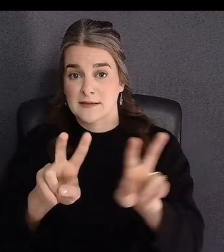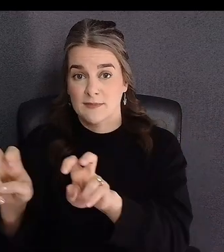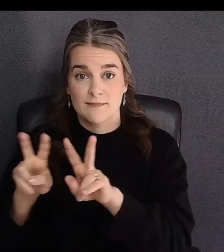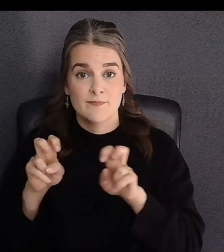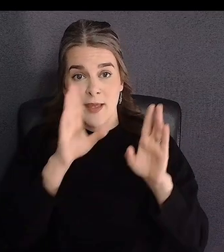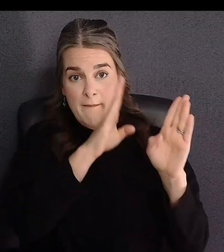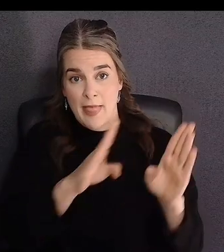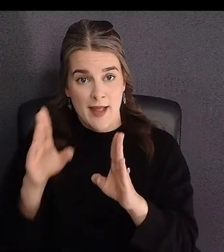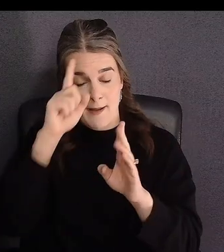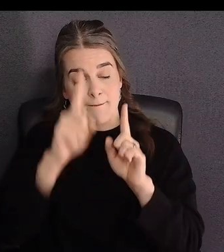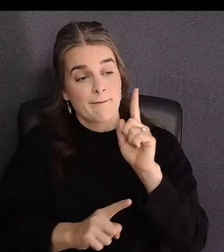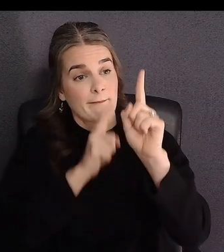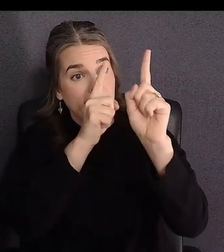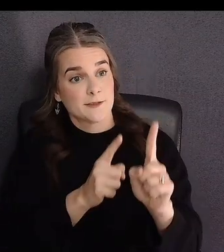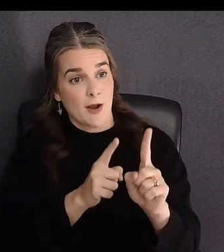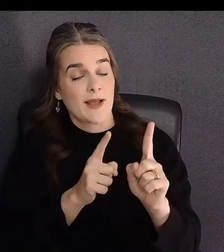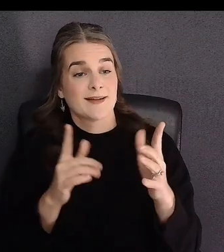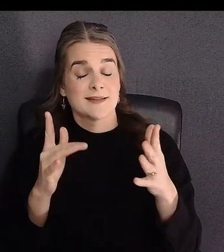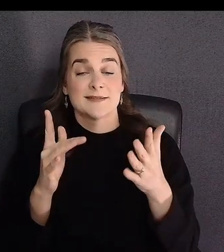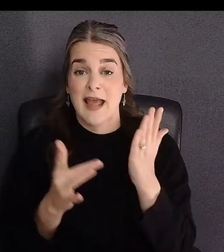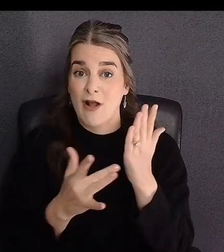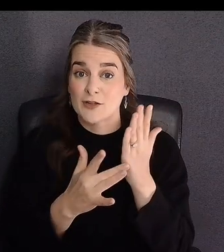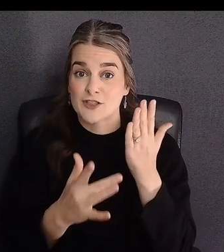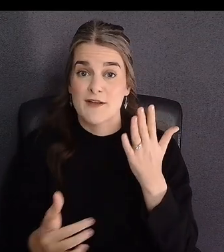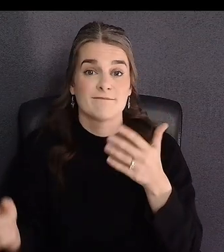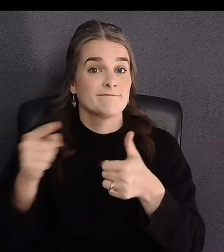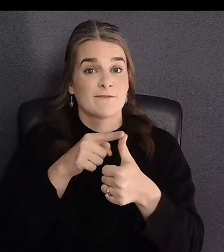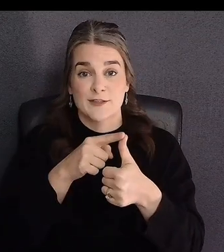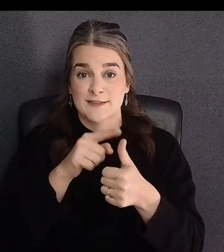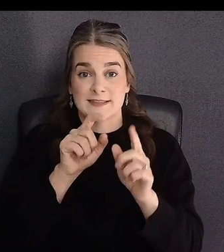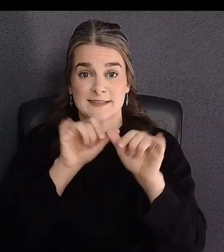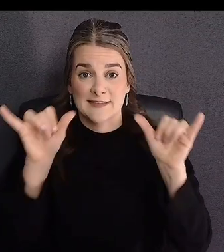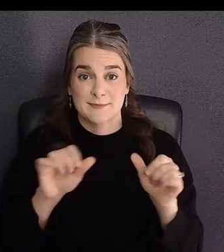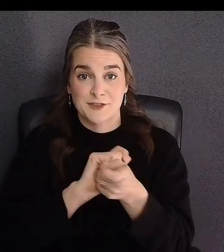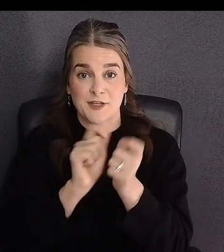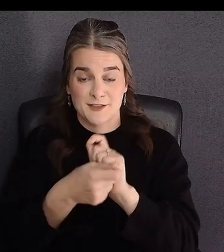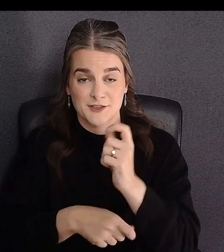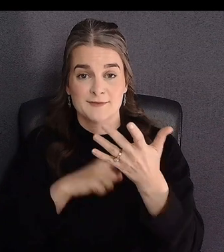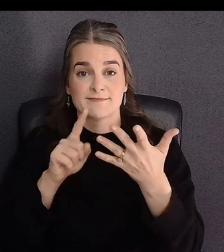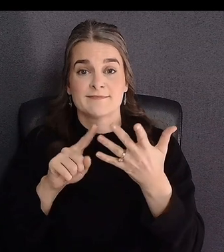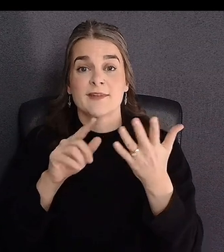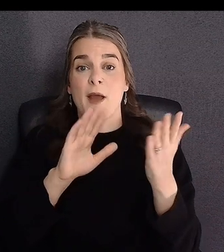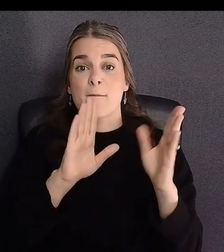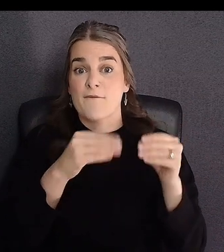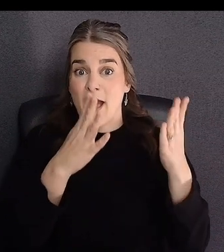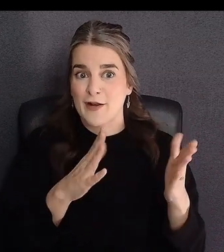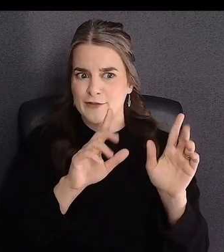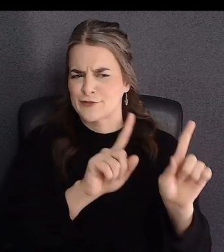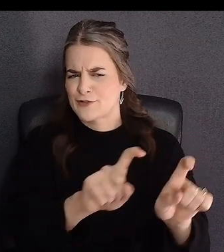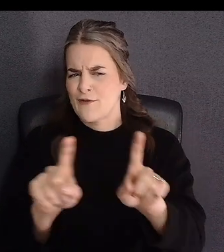a Technology First Systems Change; a provider survey to assess technology awareness